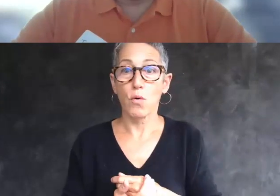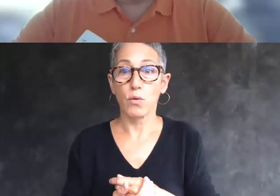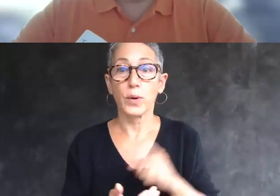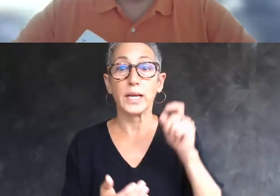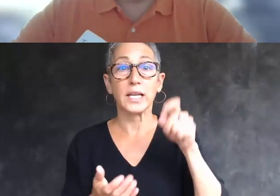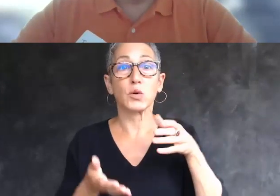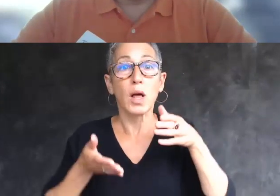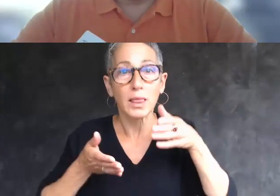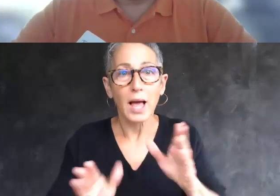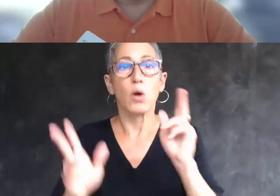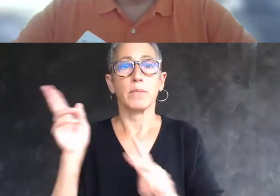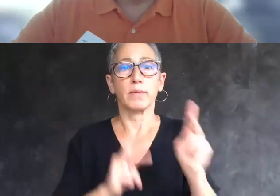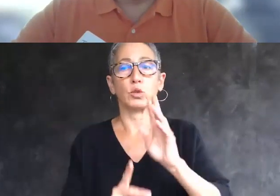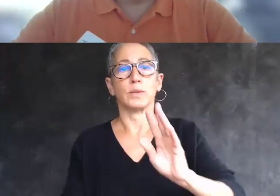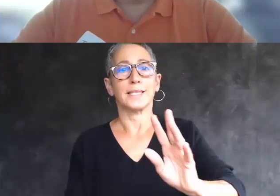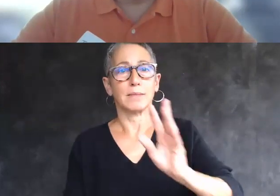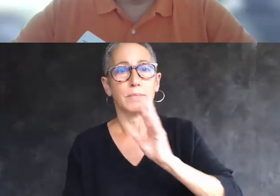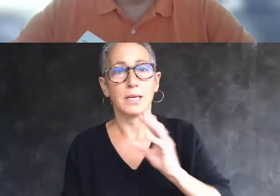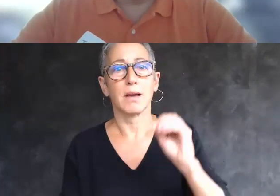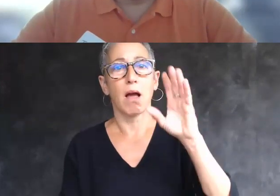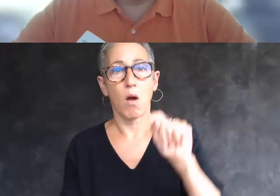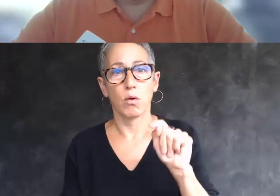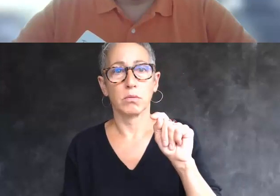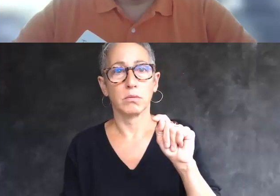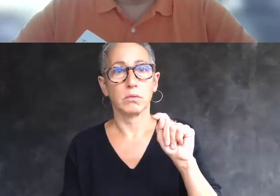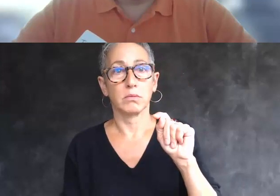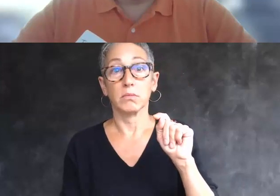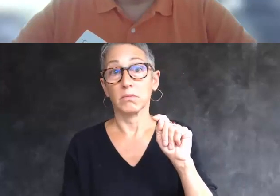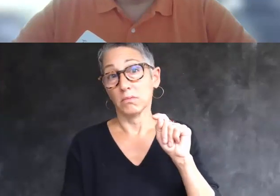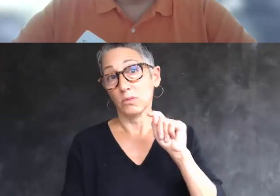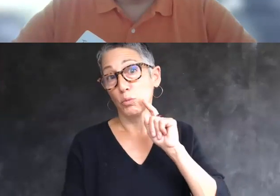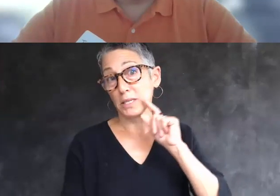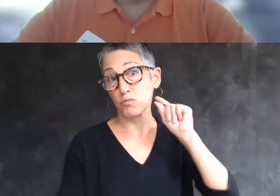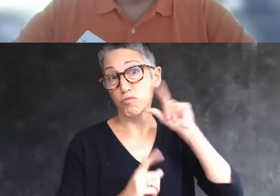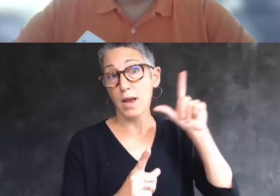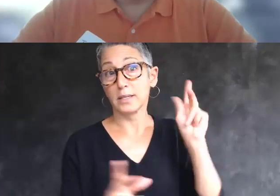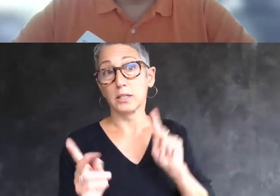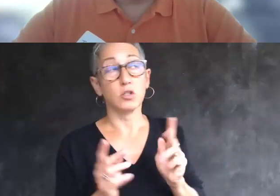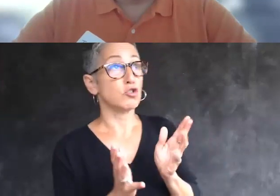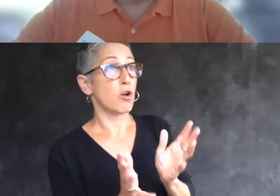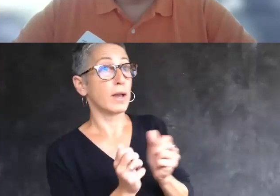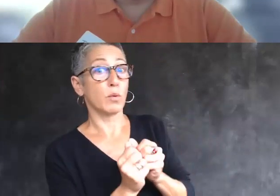It makes we make them very receptive and you be so happy just to be involved with getting that change on a dime.